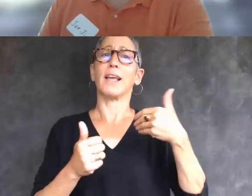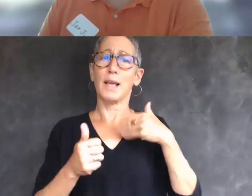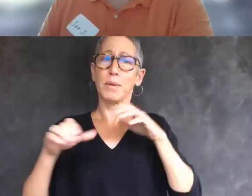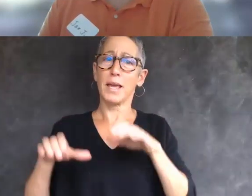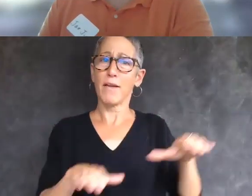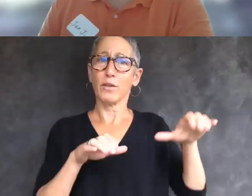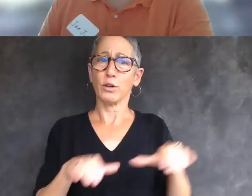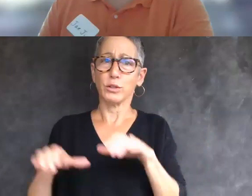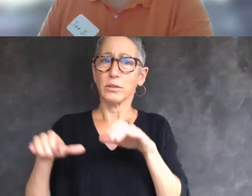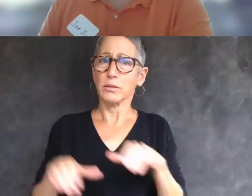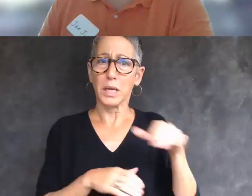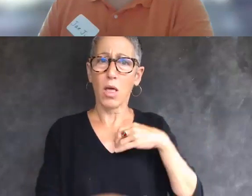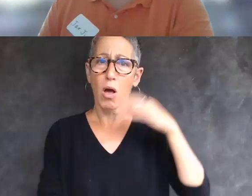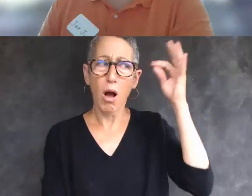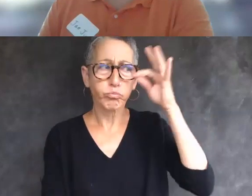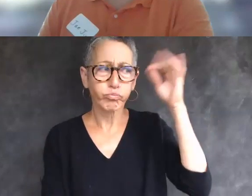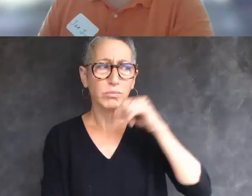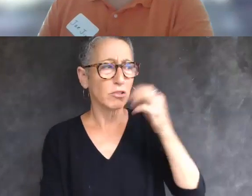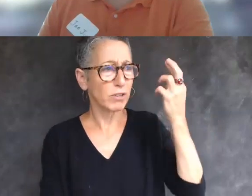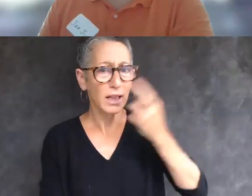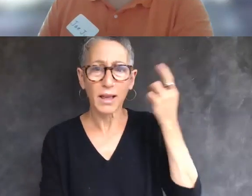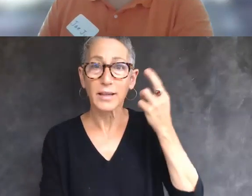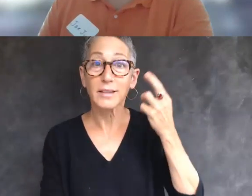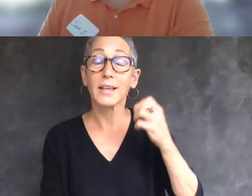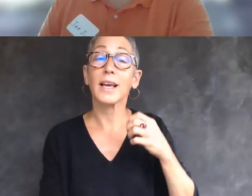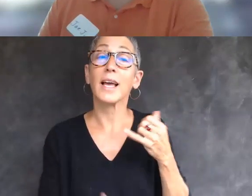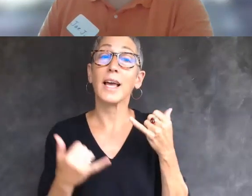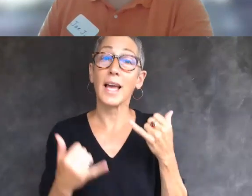And one of the things that ADHD can affect is emotional regulation,